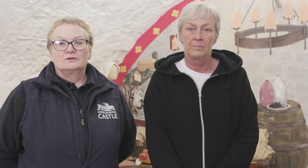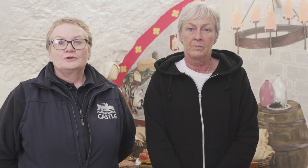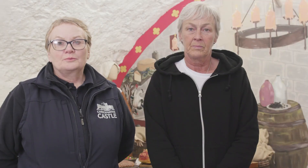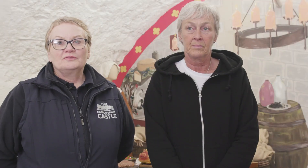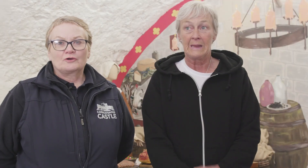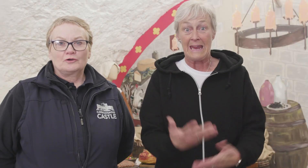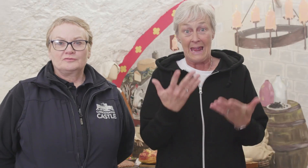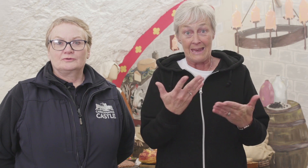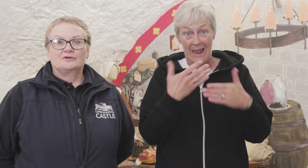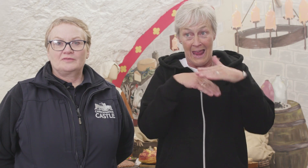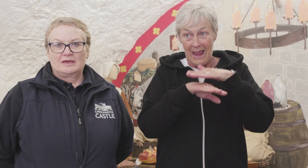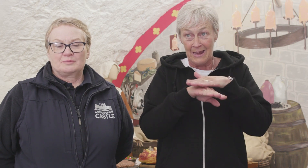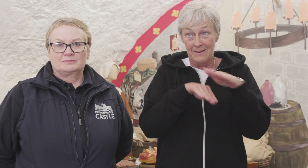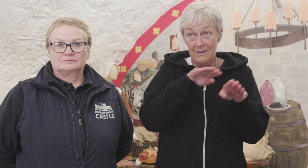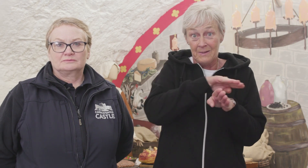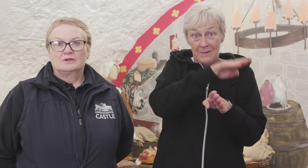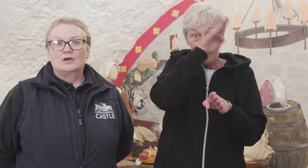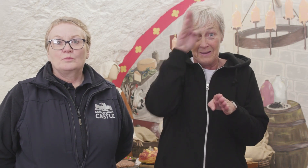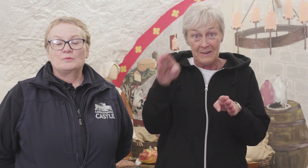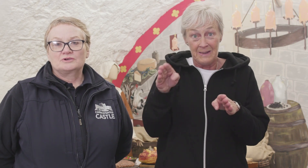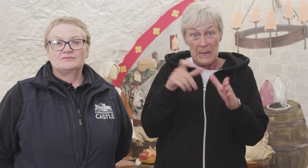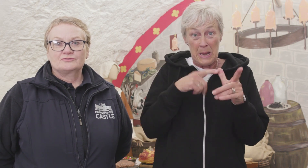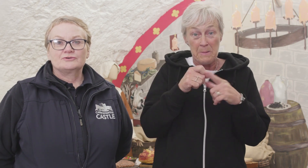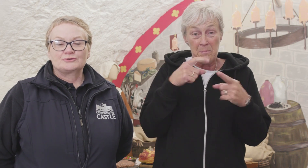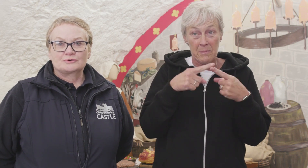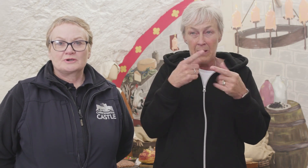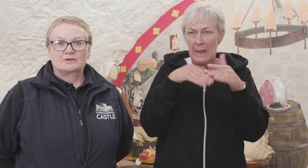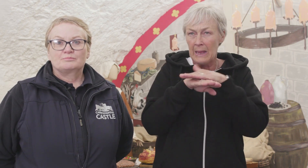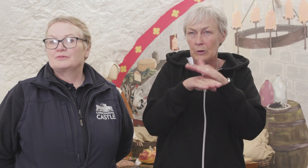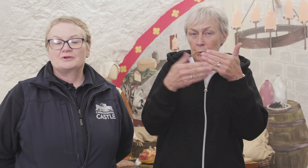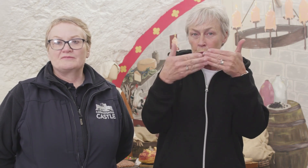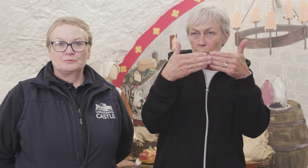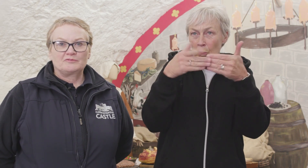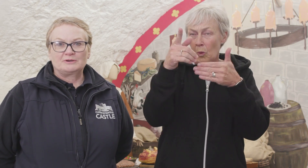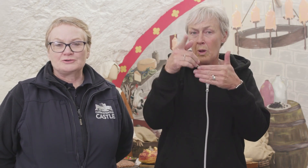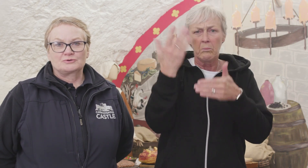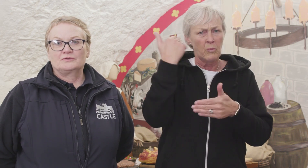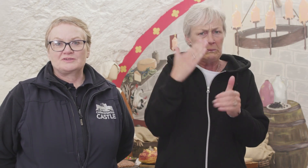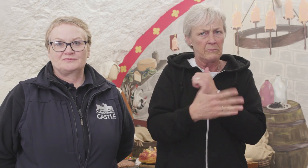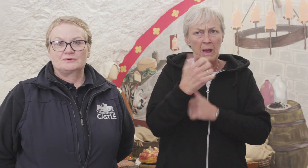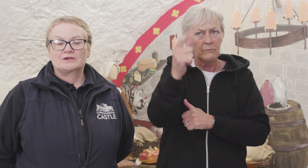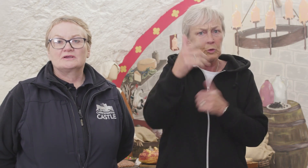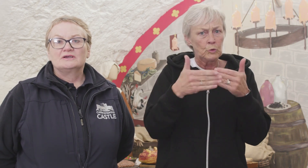Now we're in the ground floor of the cape. We walked in through a door, but there never would've been a door on this floor.